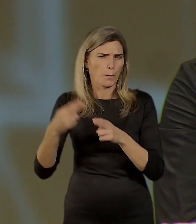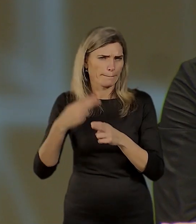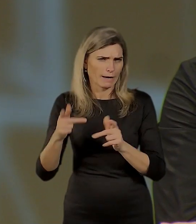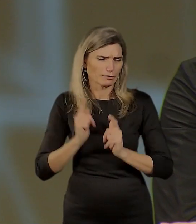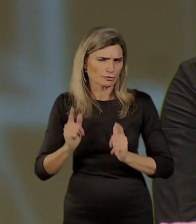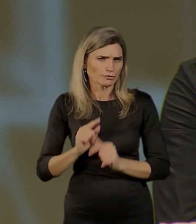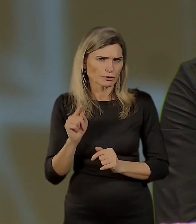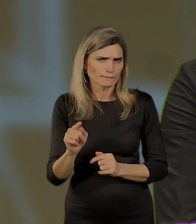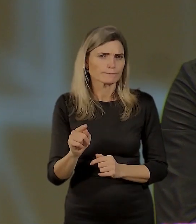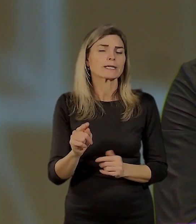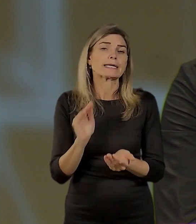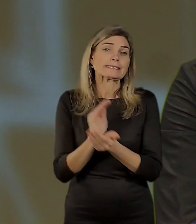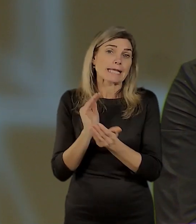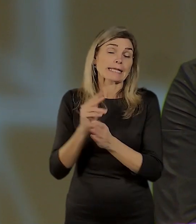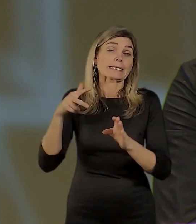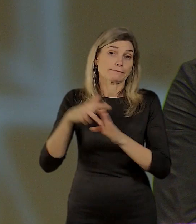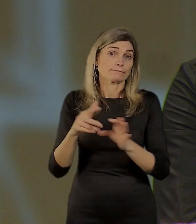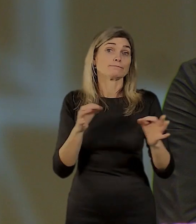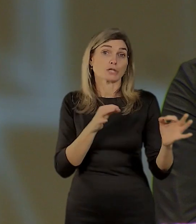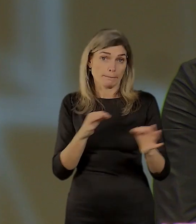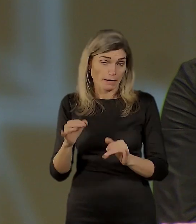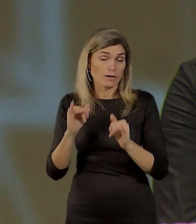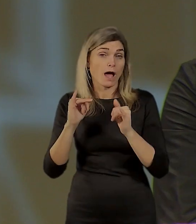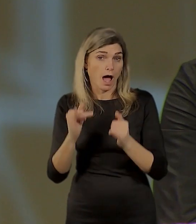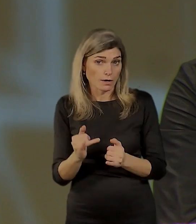With the fact that we are now approving all possible trams.